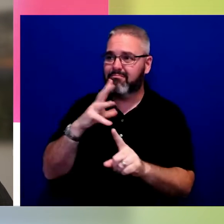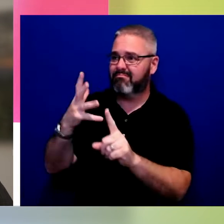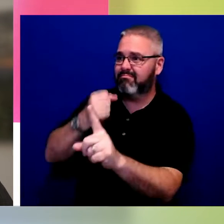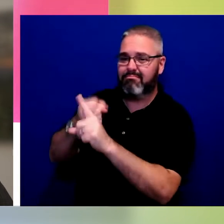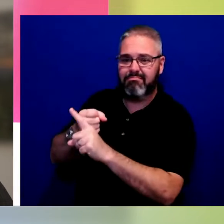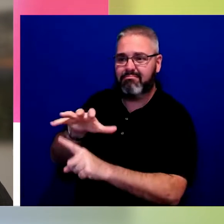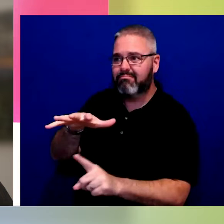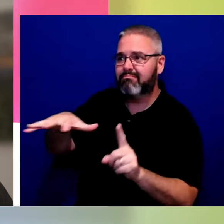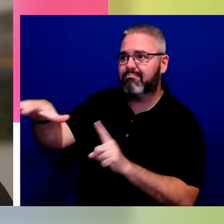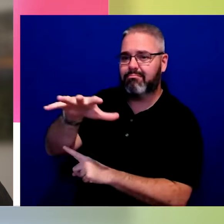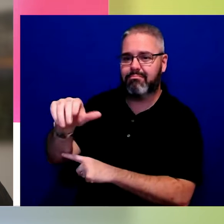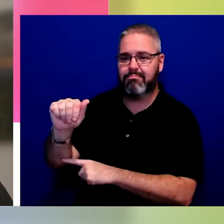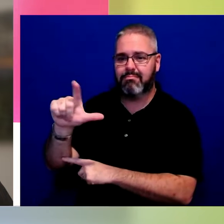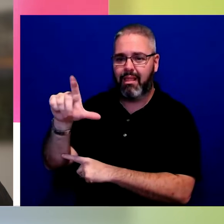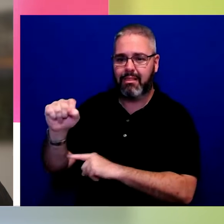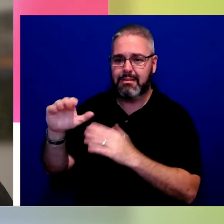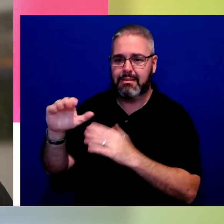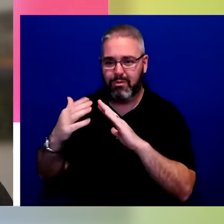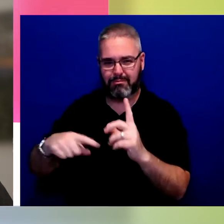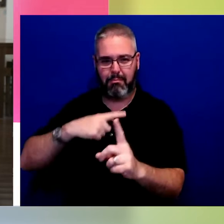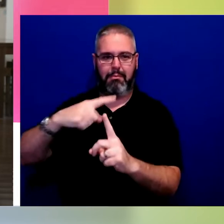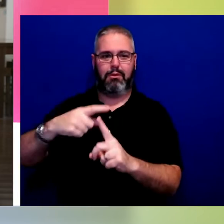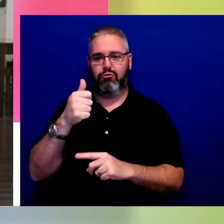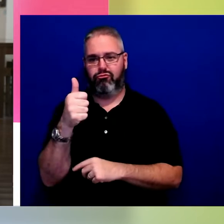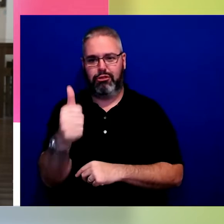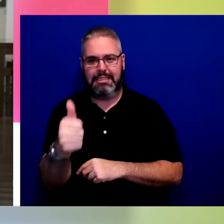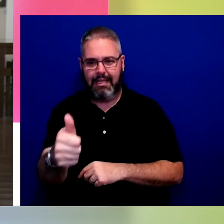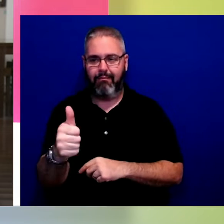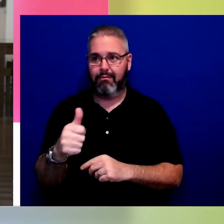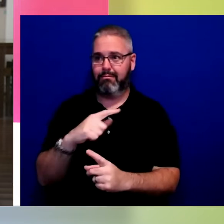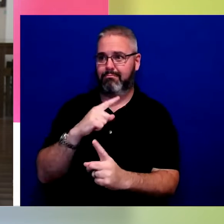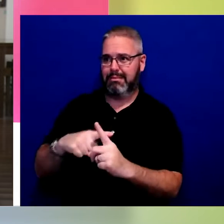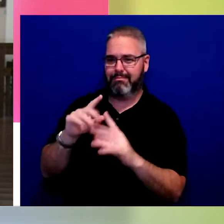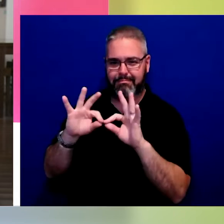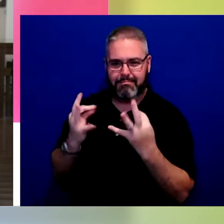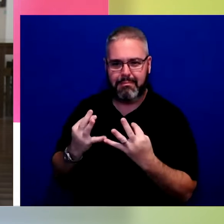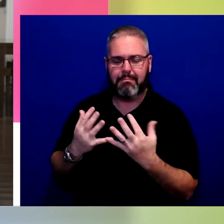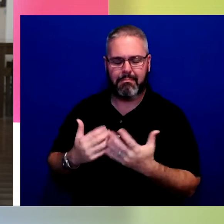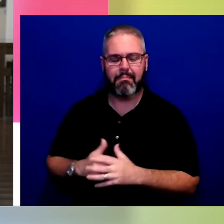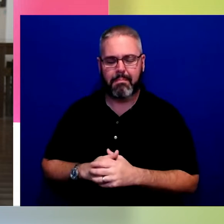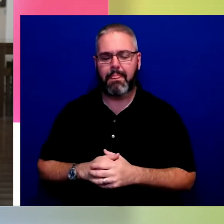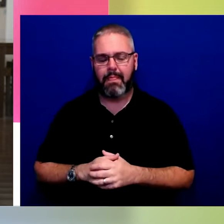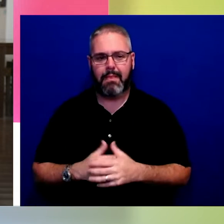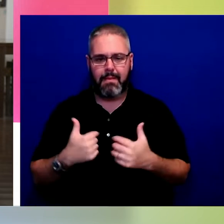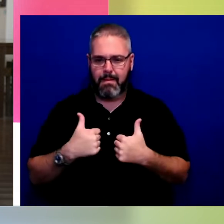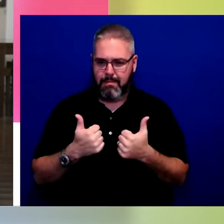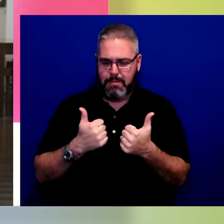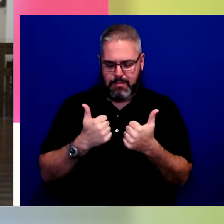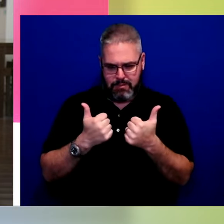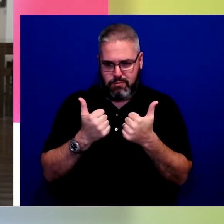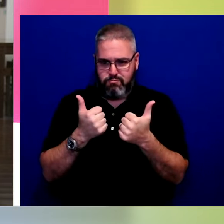and more importantly, on yourself and the family. So I'm gonna try and pick up some of these life lessons